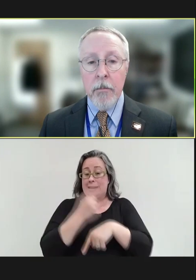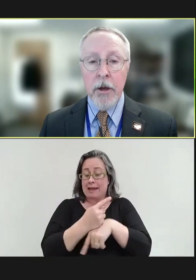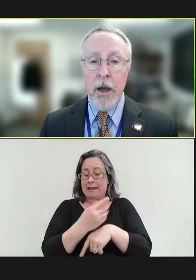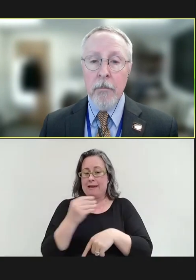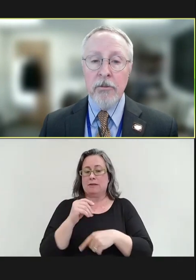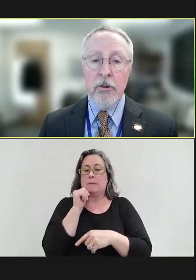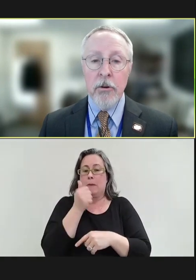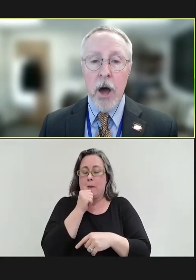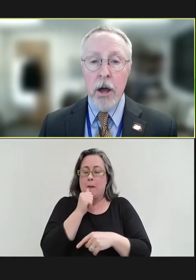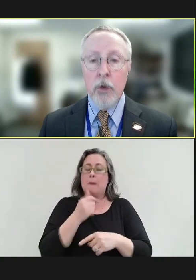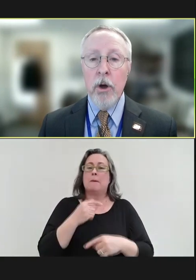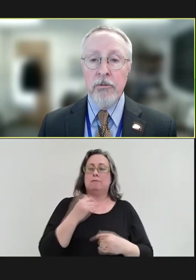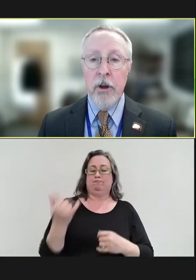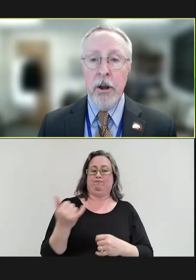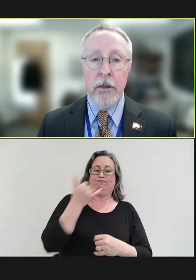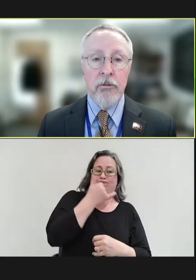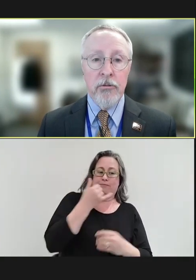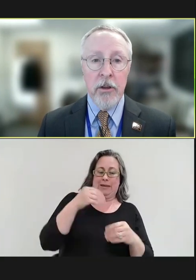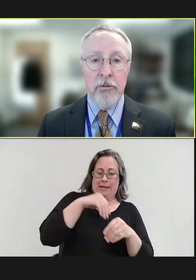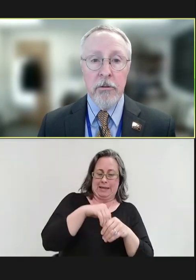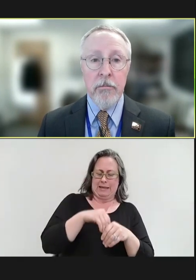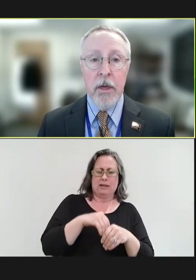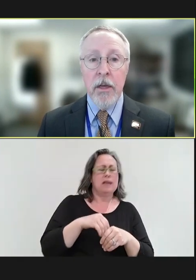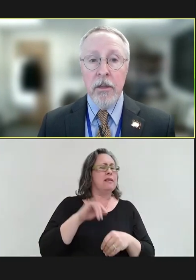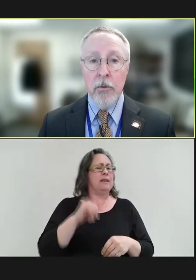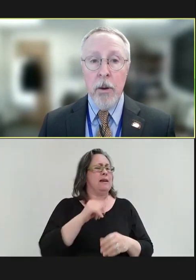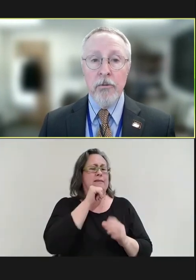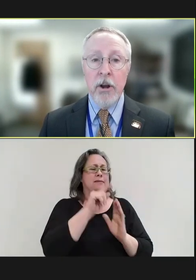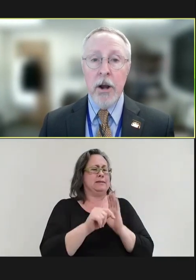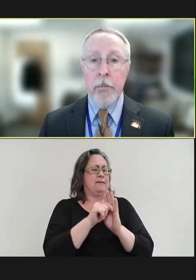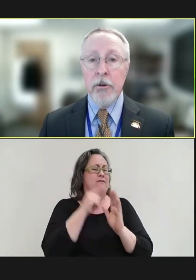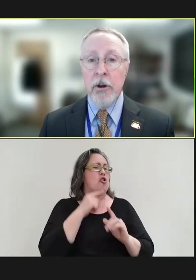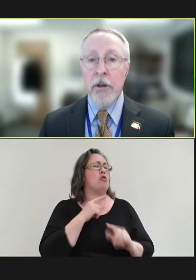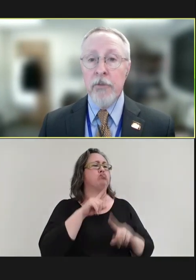Public comments are not a question-and-answer session. They represent an opportunity for